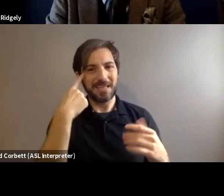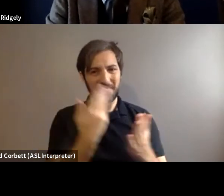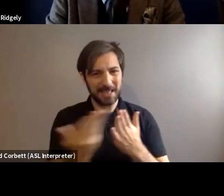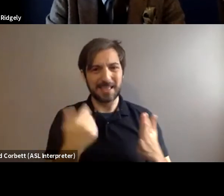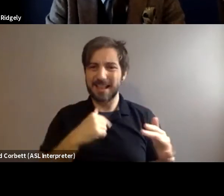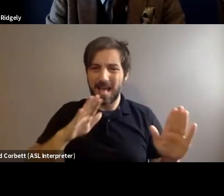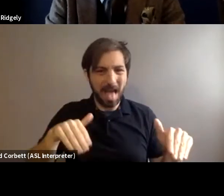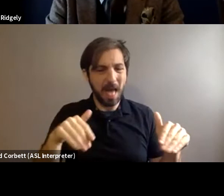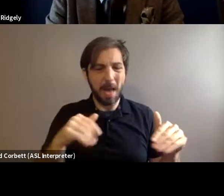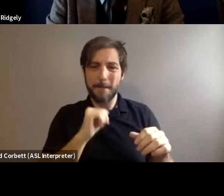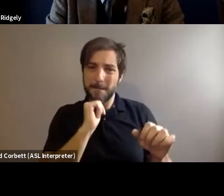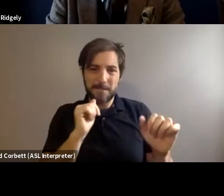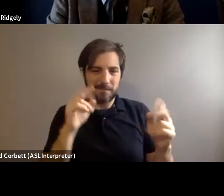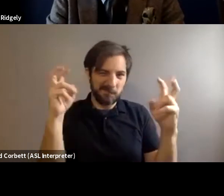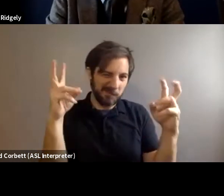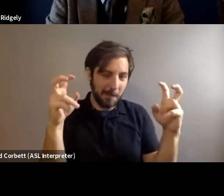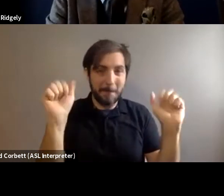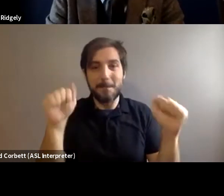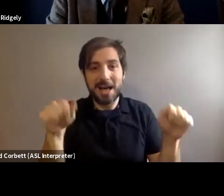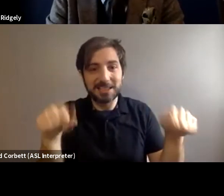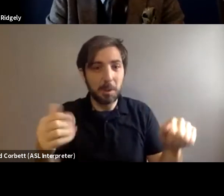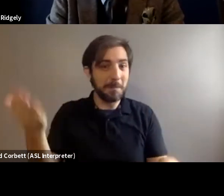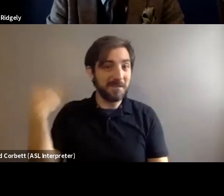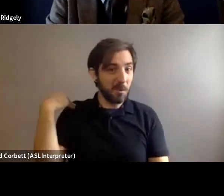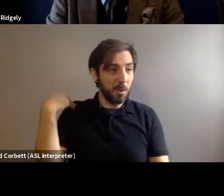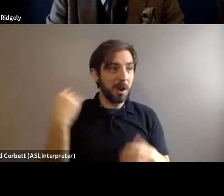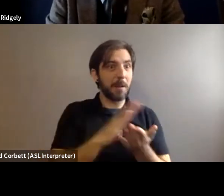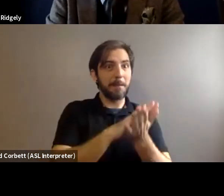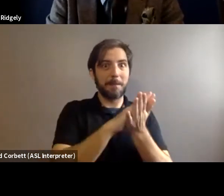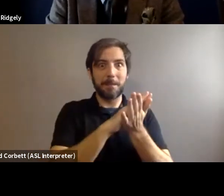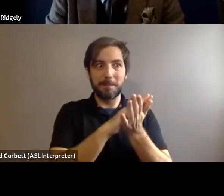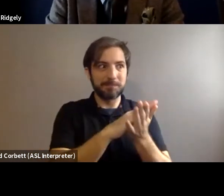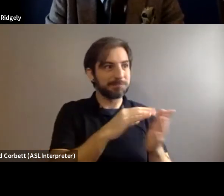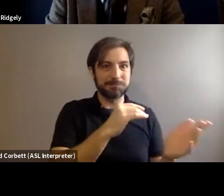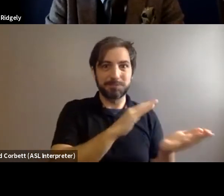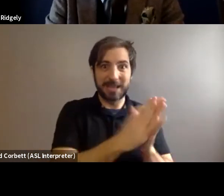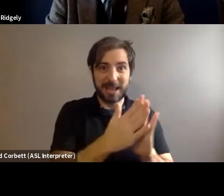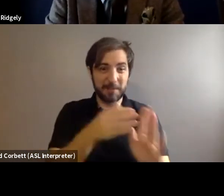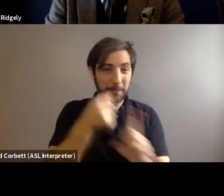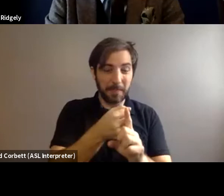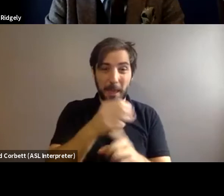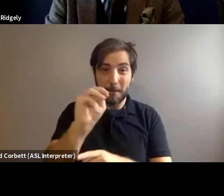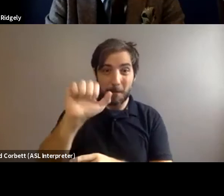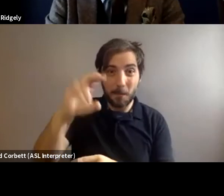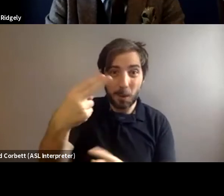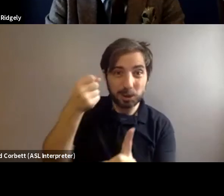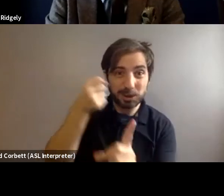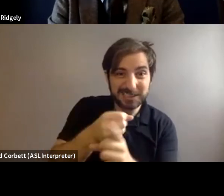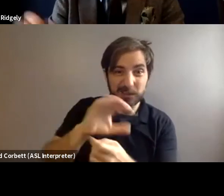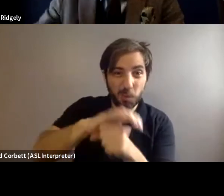possible very quickly in in say march when there wasn't a choice so our next question